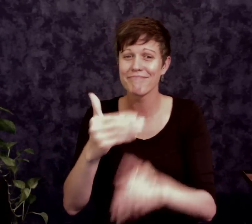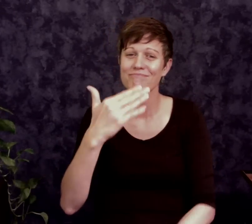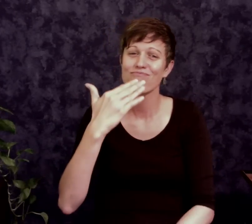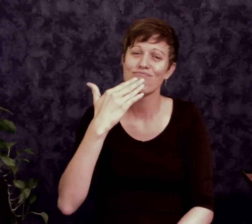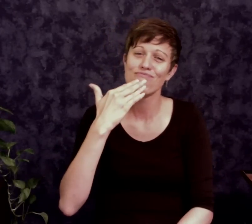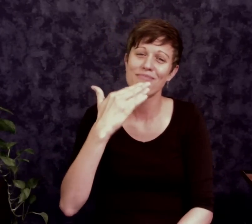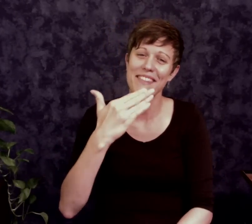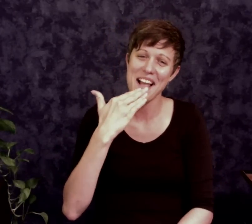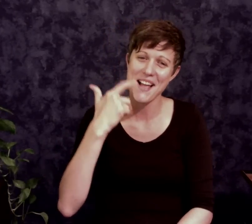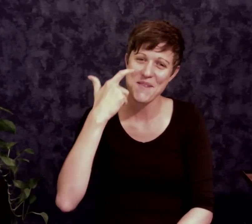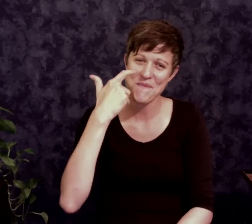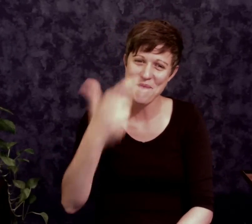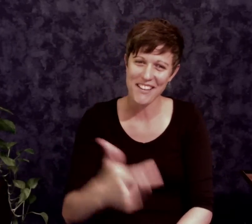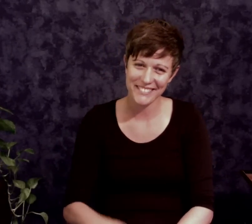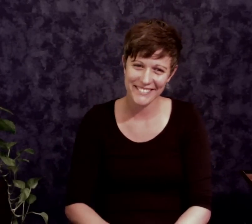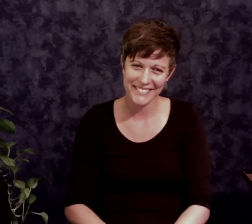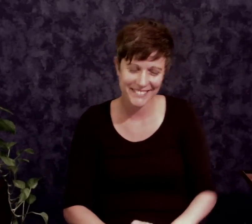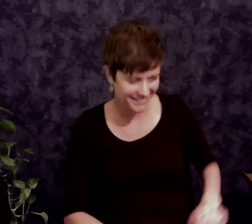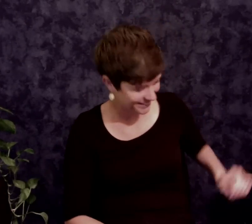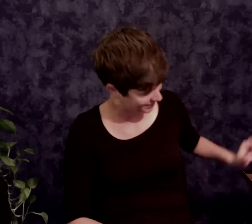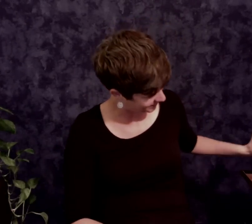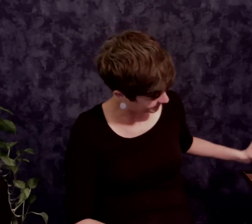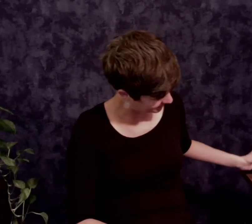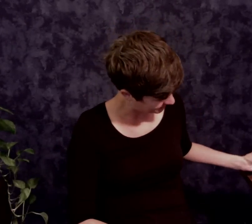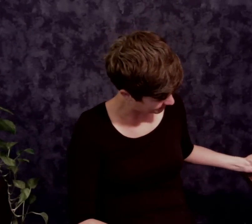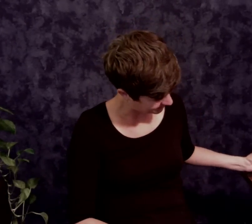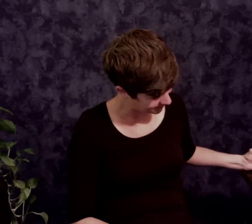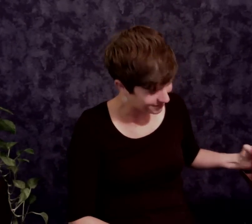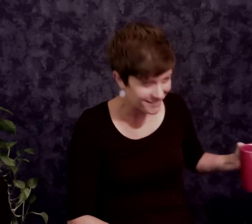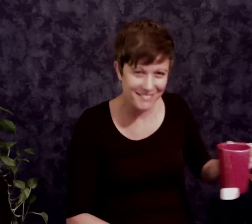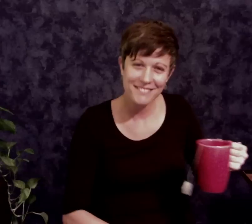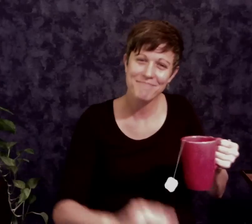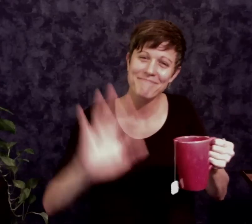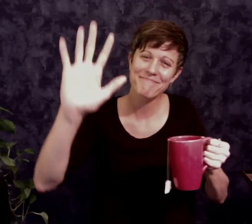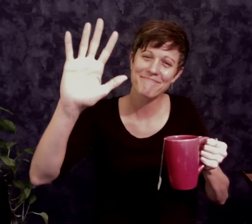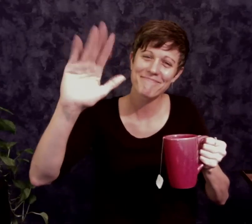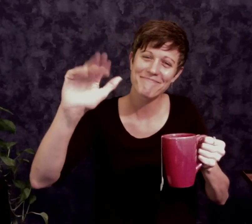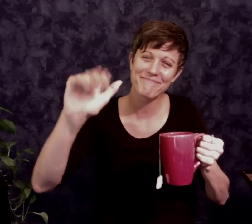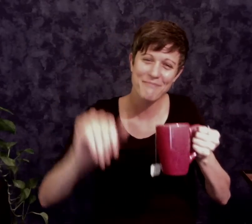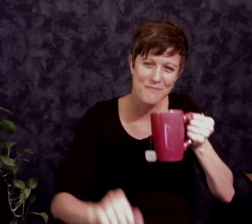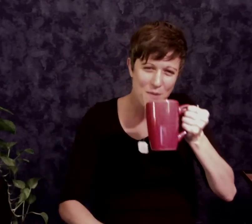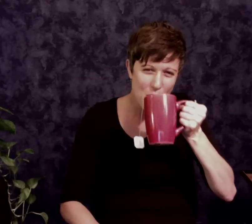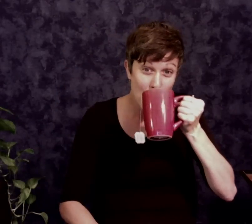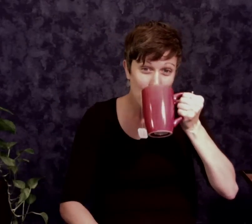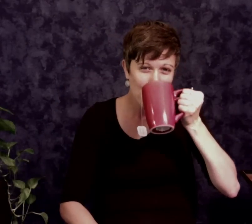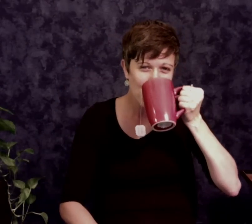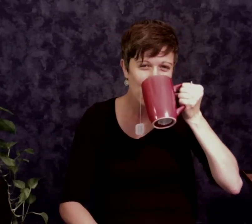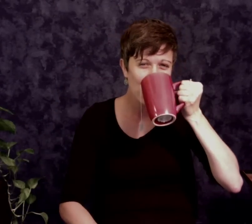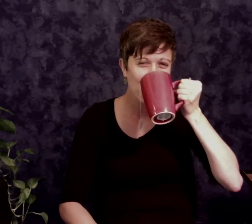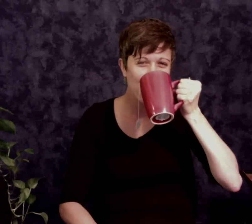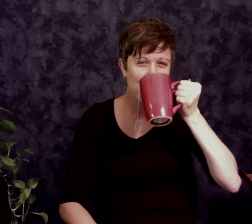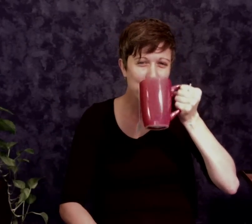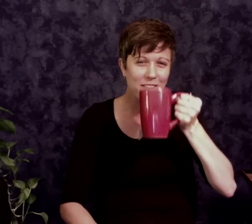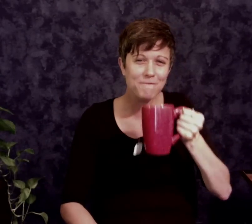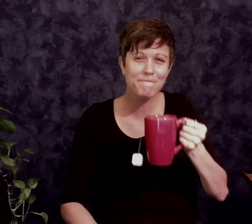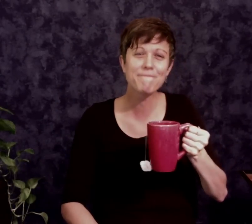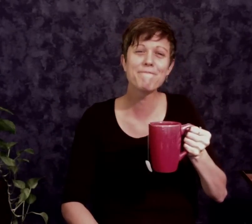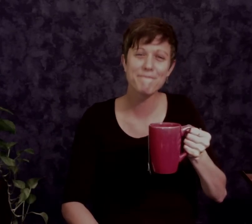Thanks for watching. Bye!